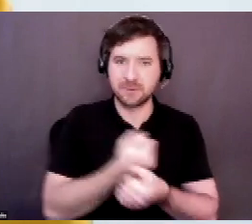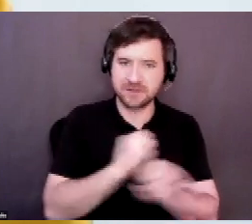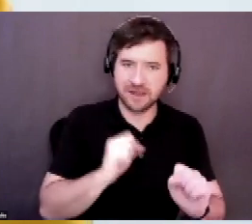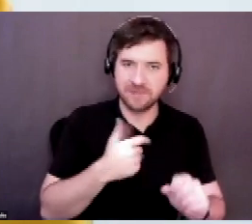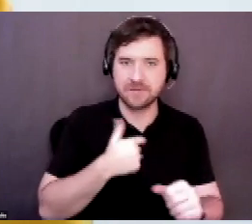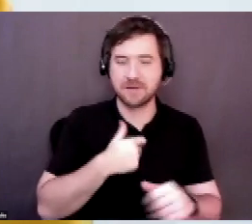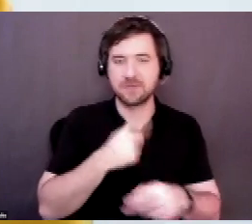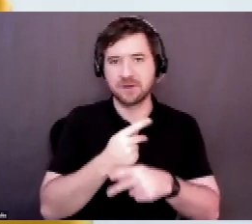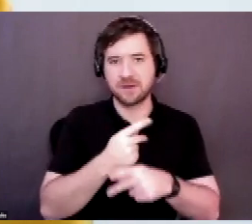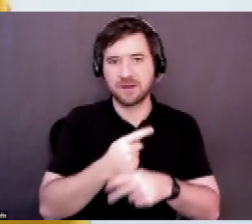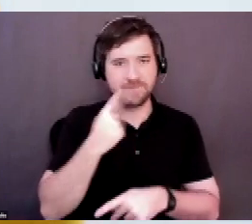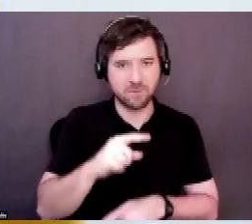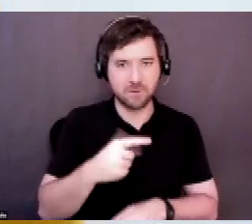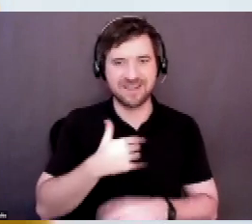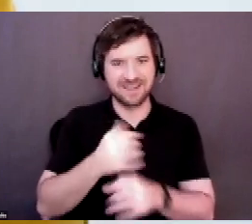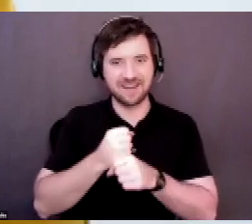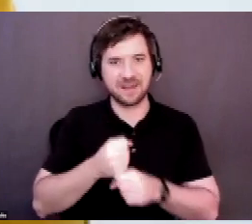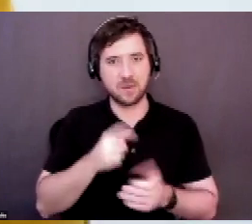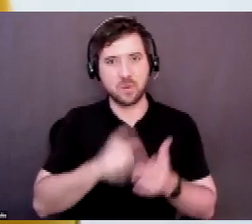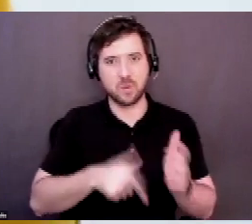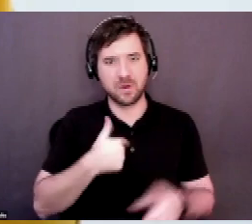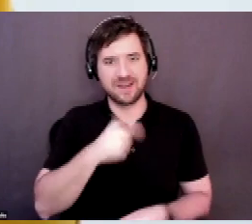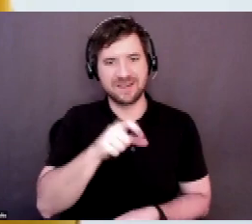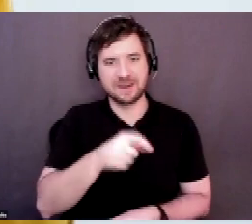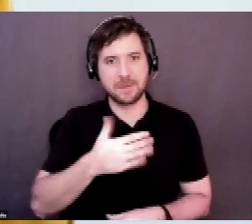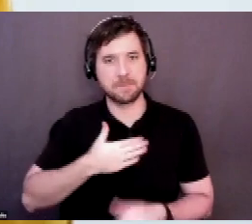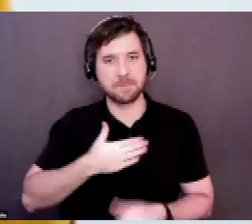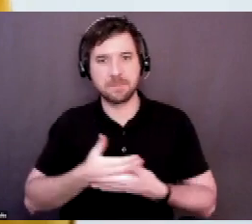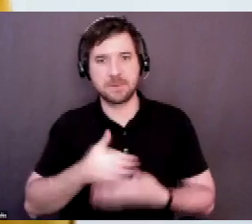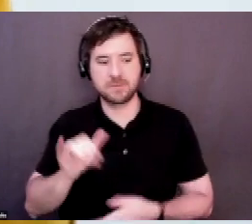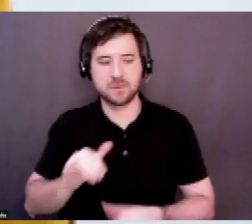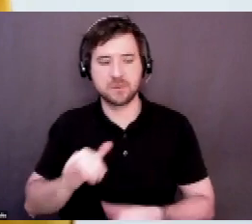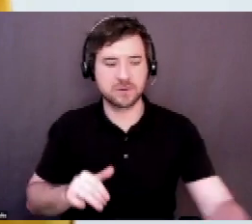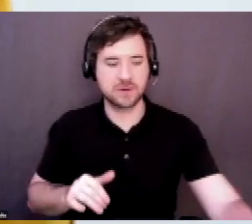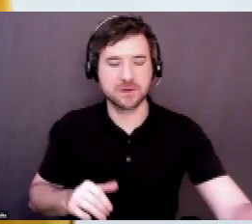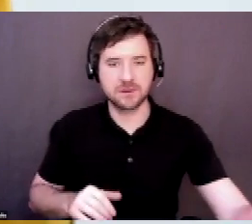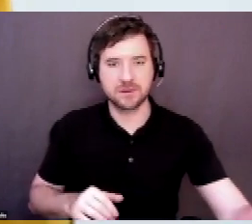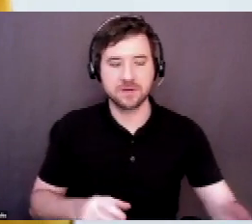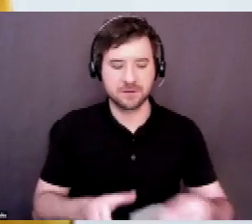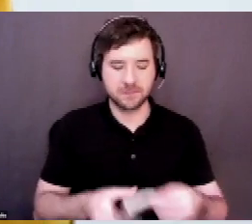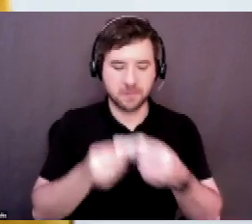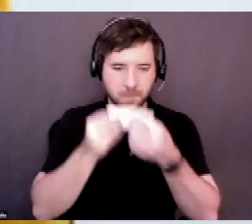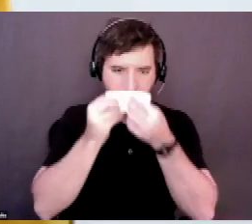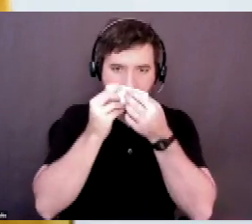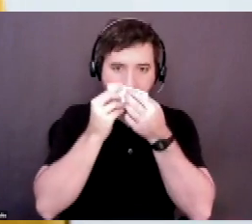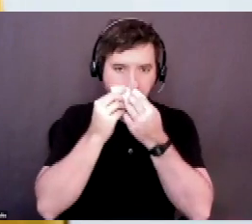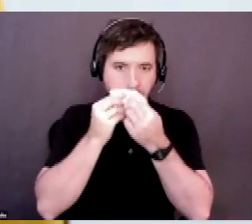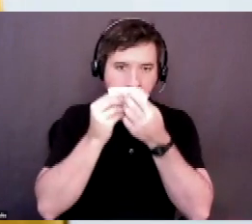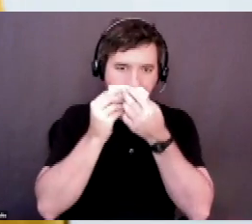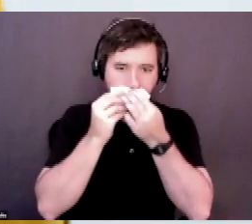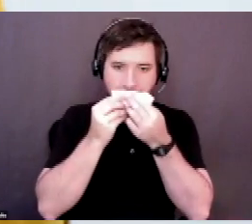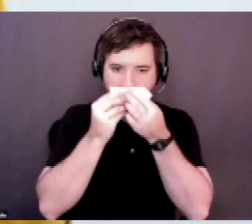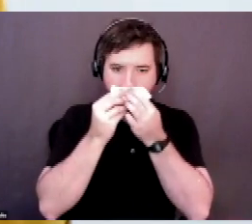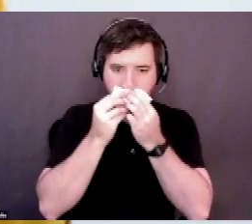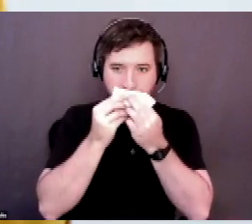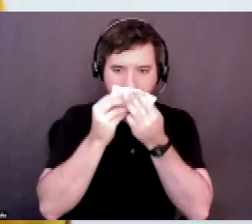to get what I needed in my baby as well. That was first delivery So let me just say let's take a pause then we'll talk